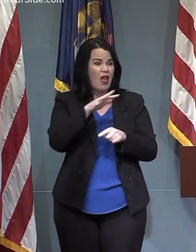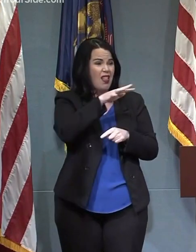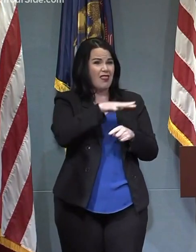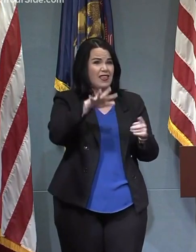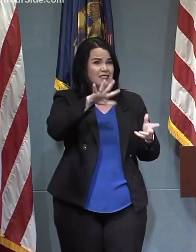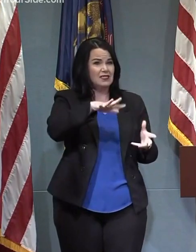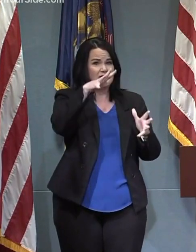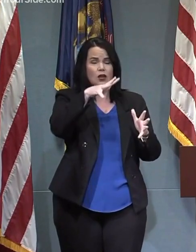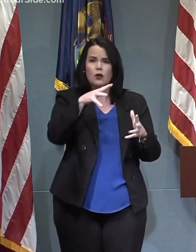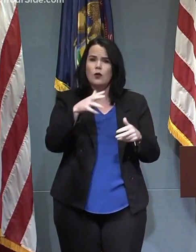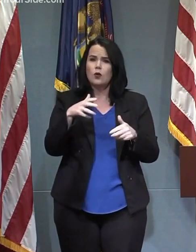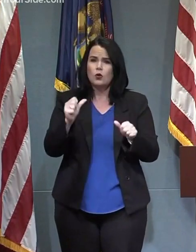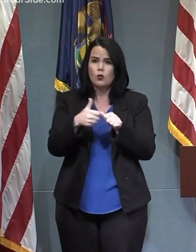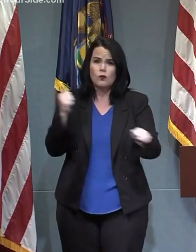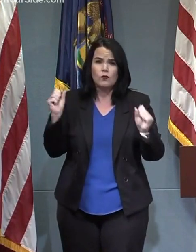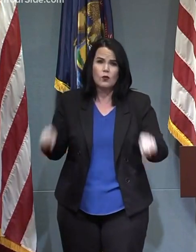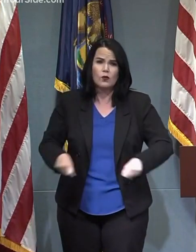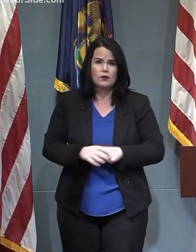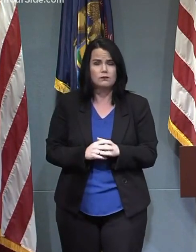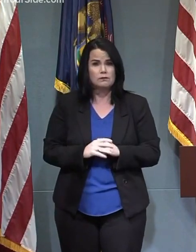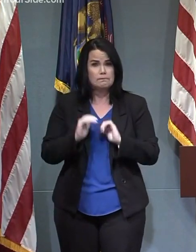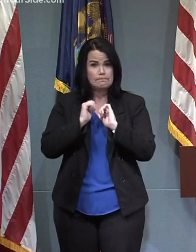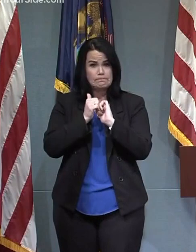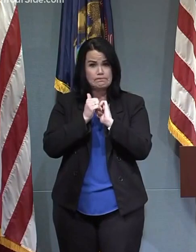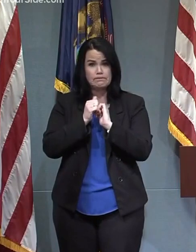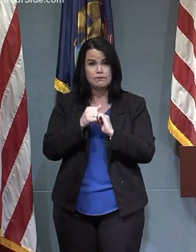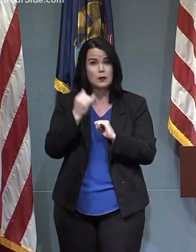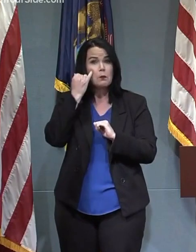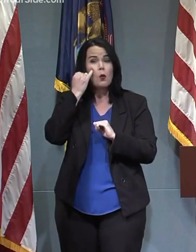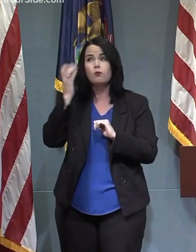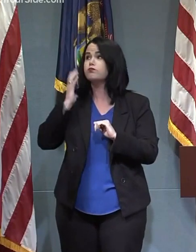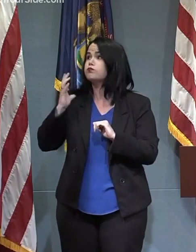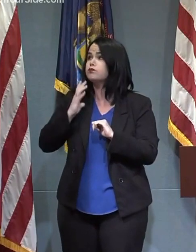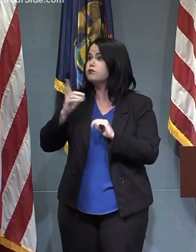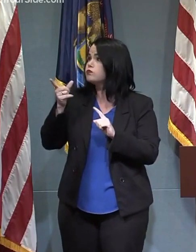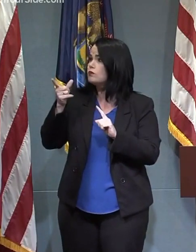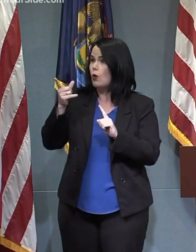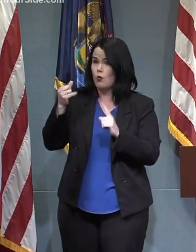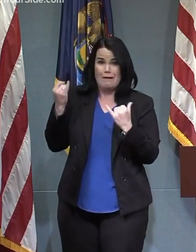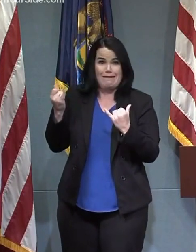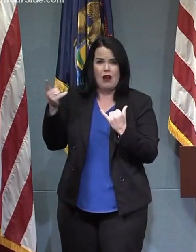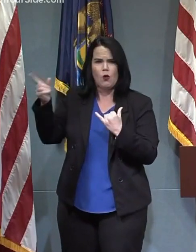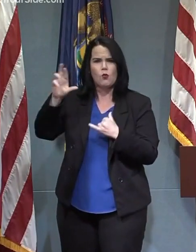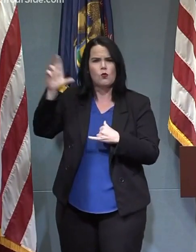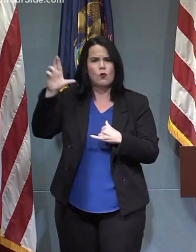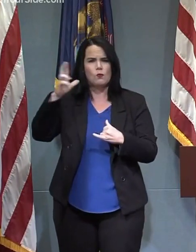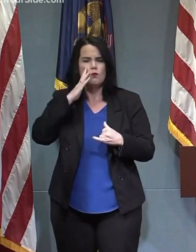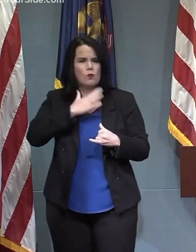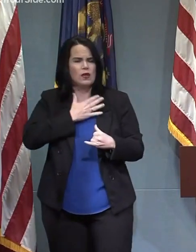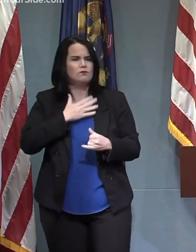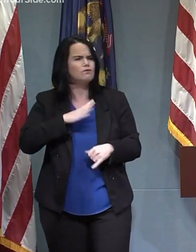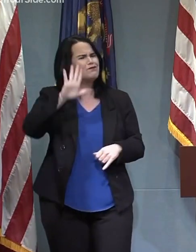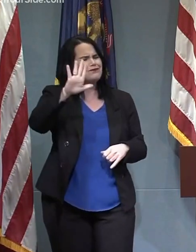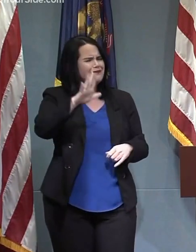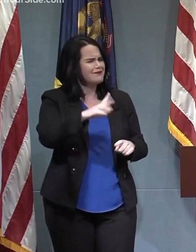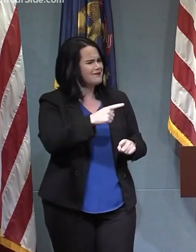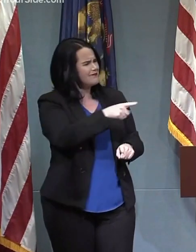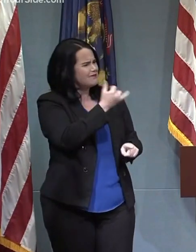GROUPS THAT ARE COMING TOGETHER@ CONCERNING ISN'T A STRONG ENOUGH WORD AND YET GROUPS THAT ARE COMING TOGETHER@ CONCERNING ISN'T A STRONG ENOUGH WORD AND YET 4@THIS GROUPS THAT ARE COMING TOGETHER@ CONCERNING ISN'T A STRONG ENOUGH WORD AND YET 4@THIS COUL CONCERNING ISN'T A STRONG ENOUGH WORD AND YET 4@THIS COUL CONCERNING ISN'T A STRONG ENOUGH WORD AND YET 4@THIS COUL BE CONCERNING ISN'T A STRONG ENOUGH WORD AND YET 4@THIS COUL BE AVOIDED CONCERNING ISN'T A STRONG ENOUGH WORD AND YET 4@THIS COUL BE AVOIDED IF CONCERNING ISN'T A STRONG ENOUGH WORD AND YET 4@THIS COUL BE AVOIDED IF REPUBLICAN ENOUGH WORD AND YET 4@THIS COUL BE AVOIDED IF REPUBLICAN ENOUGH WORD AND YET 4@THIS COUL BE AVOIDED IF REPUBLICAN LEADERSHIP ENOUGH WORD AND YET 4@THIS COUL BE AVOIDED IF REPUBLICAN LEADERSHIP IN ENOUGH WORD AND YET 4@THIS COUL BE AVOIDED IF REPUBLICAN LEADERSHIP IN THE ENOUGH WORD AND YET 4@THIS COUL BE AVOIDED IF REPUBLICAN LEADERSHIP IN THE LEGISLATURE BE AVOIDED IF REPUBLICAN LEADERSHIP IN THE LEGISLATURE